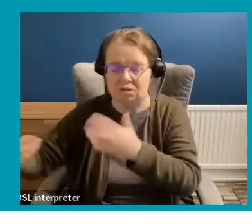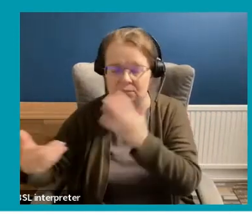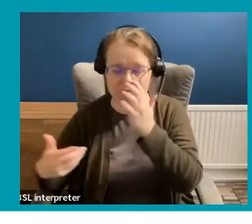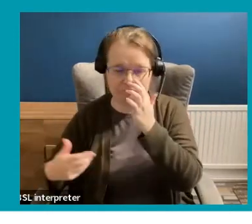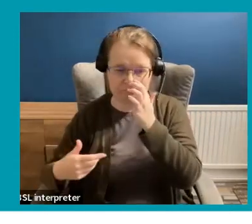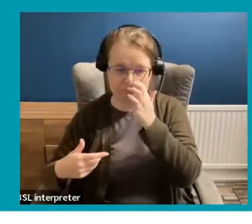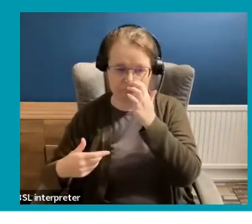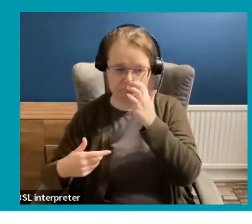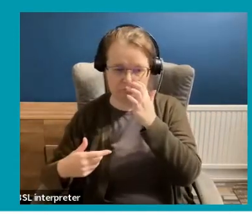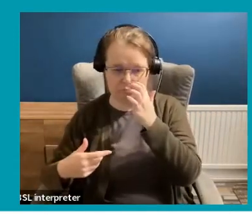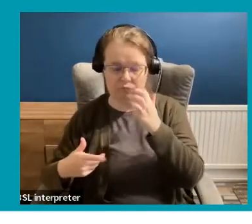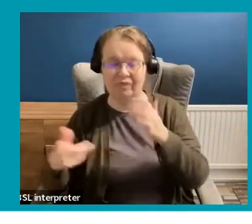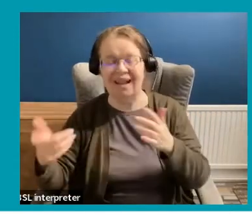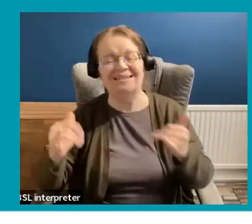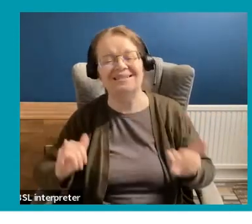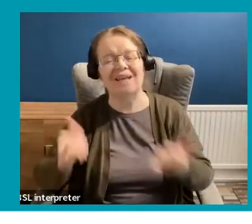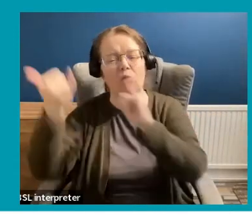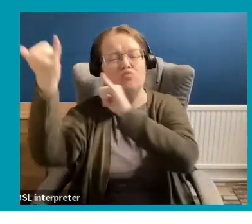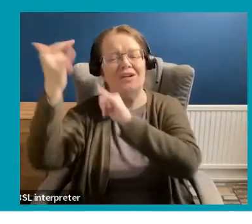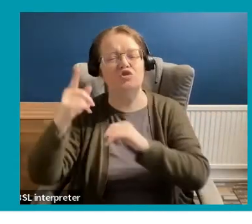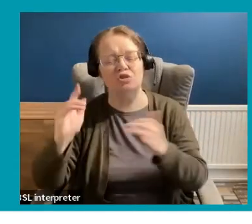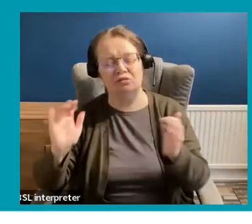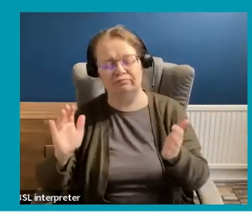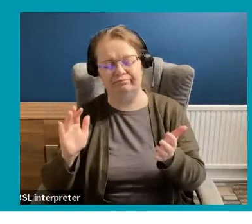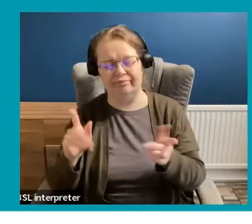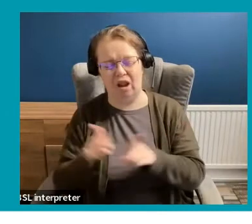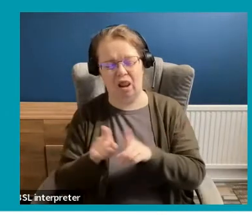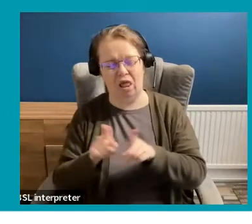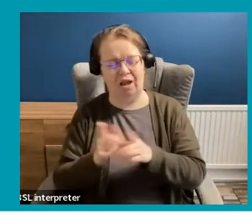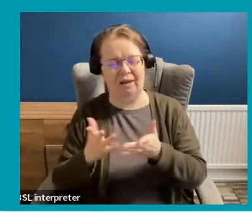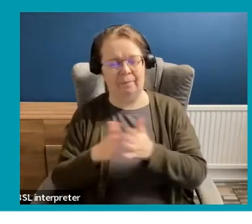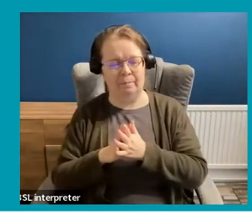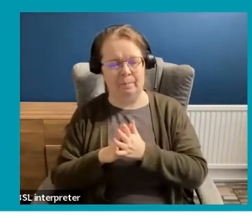And then celebration is really about your employer brand.